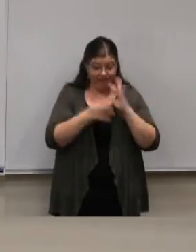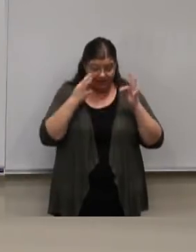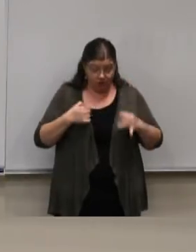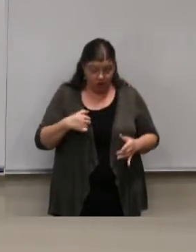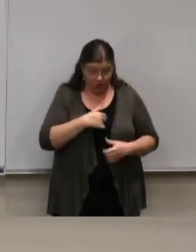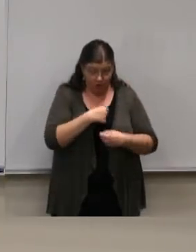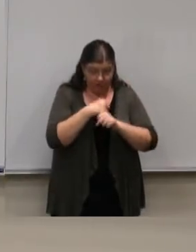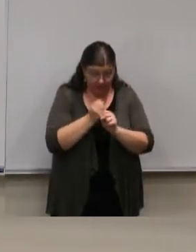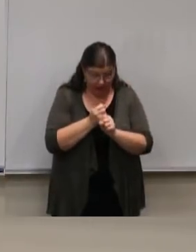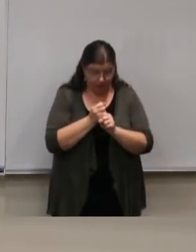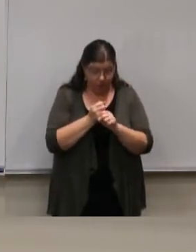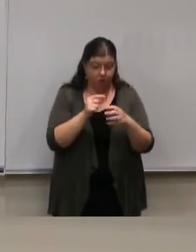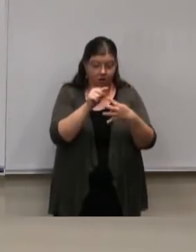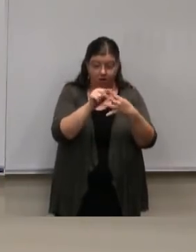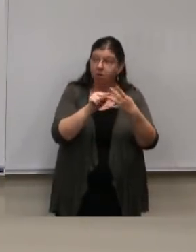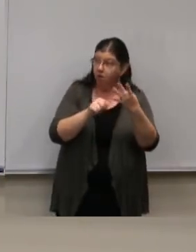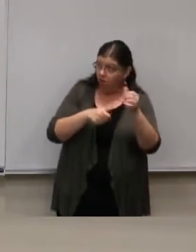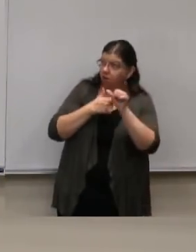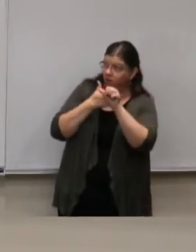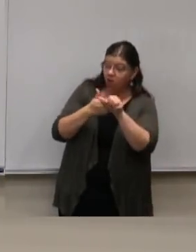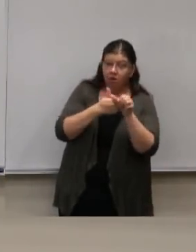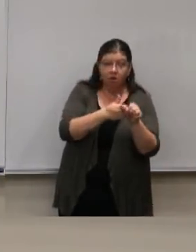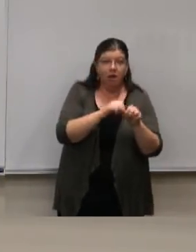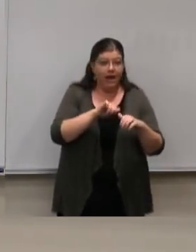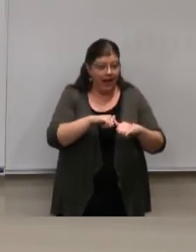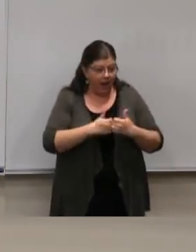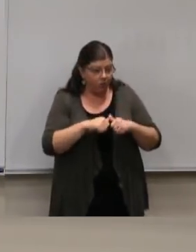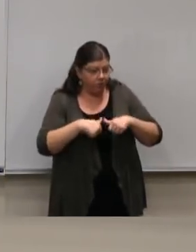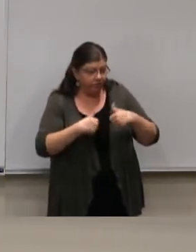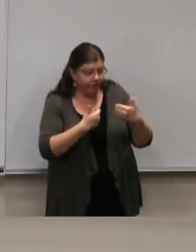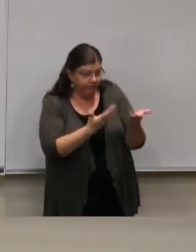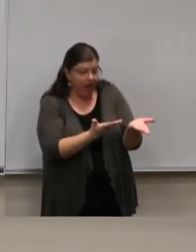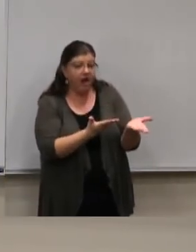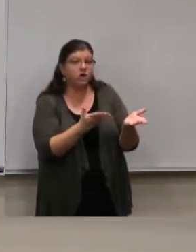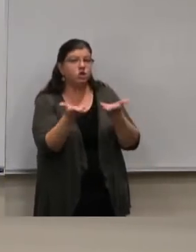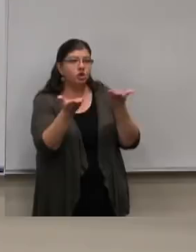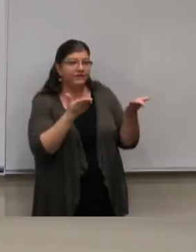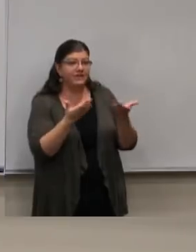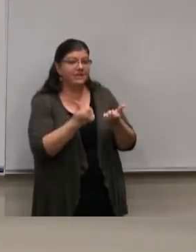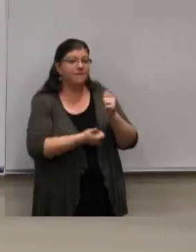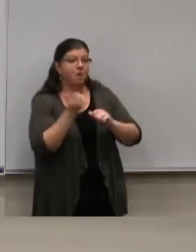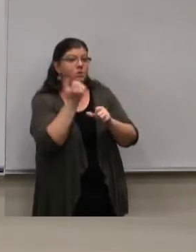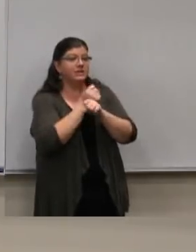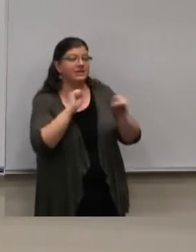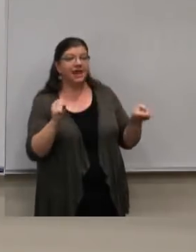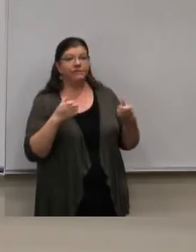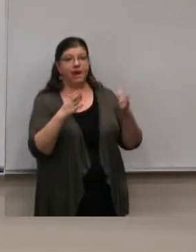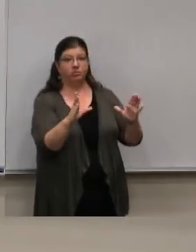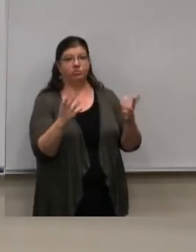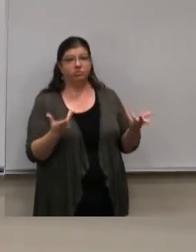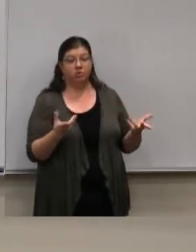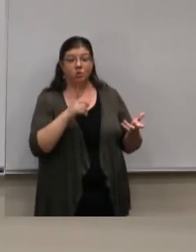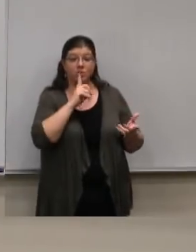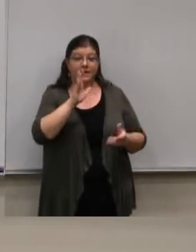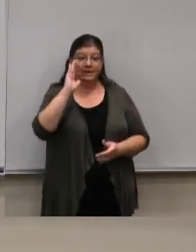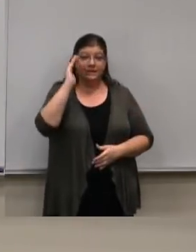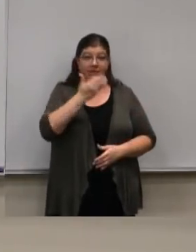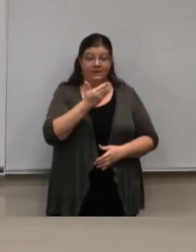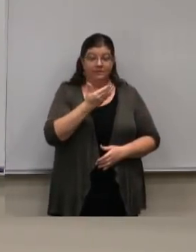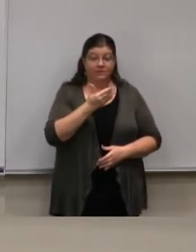to be ?How do we provide the service in the safest manner possible?? And it really seems like in nine out of ten instances,